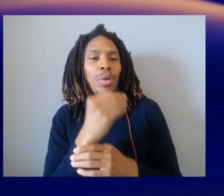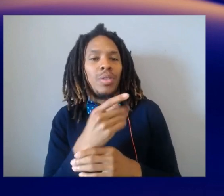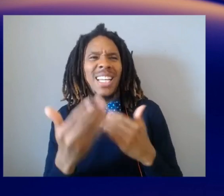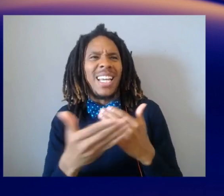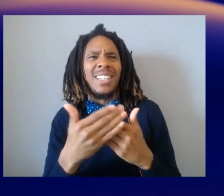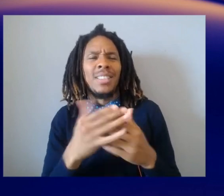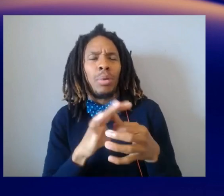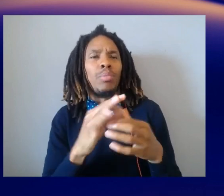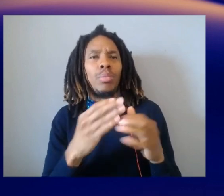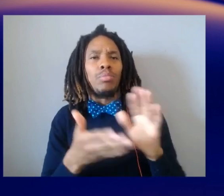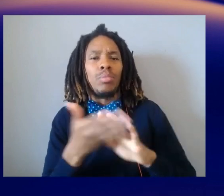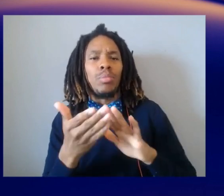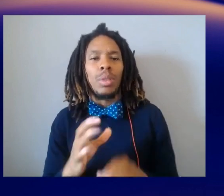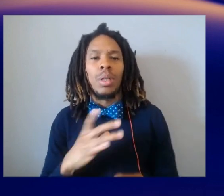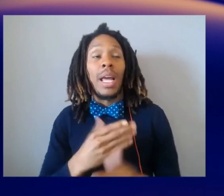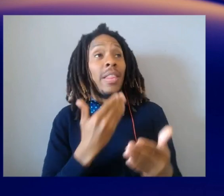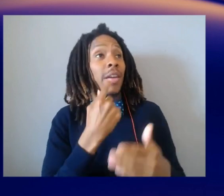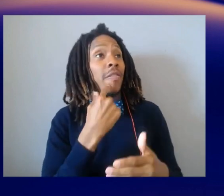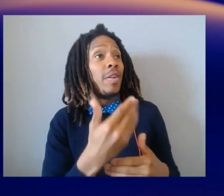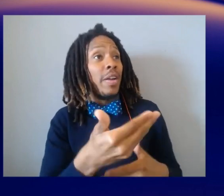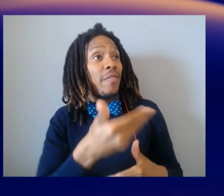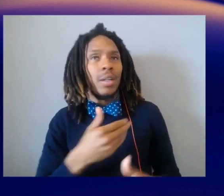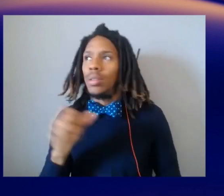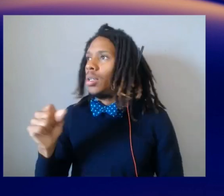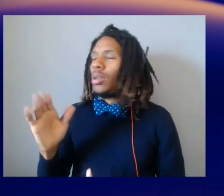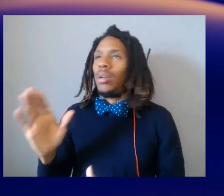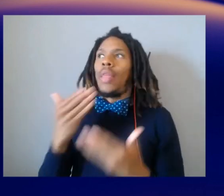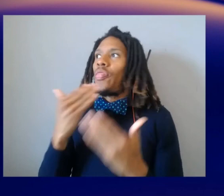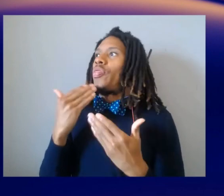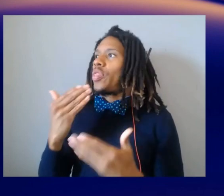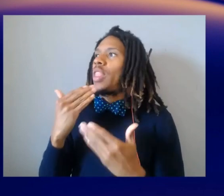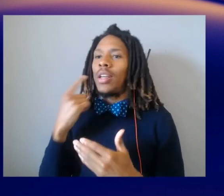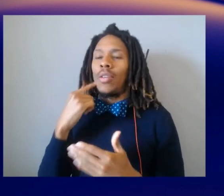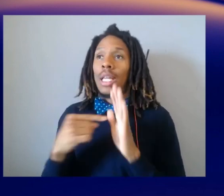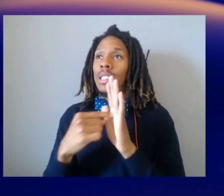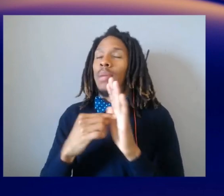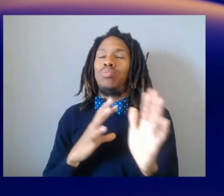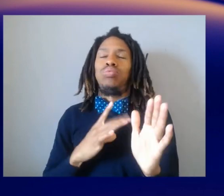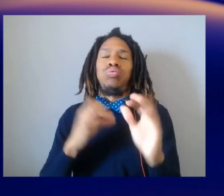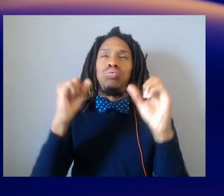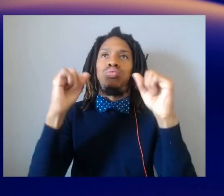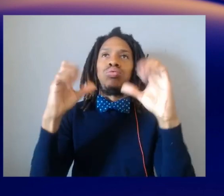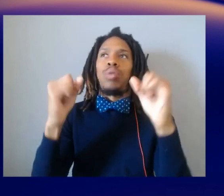That's fantastic. - Thanks for having us here. It's been awesome. Thank you very much. - Appreciate it. The demo was was fantastic. We appreciate you showing off,